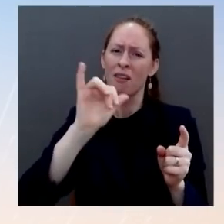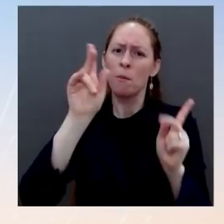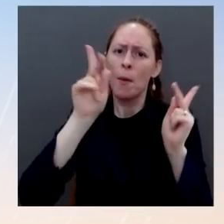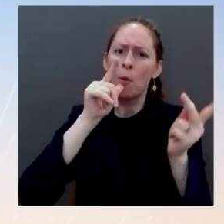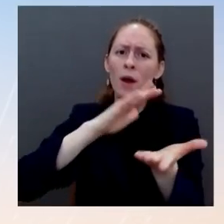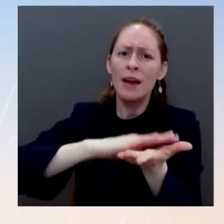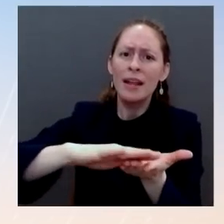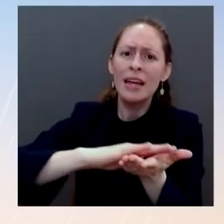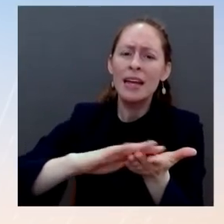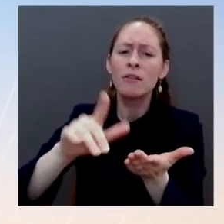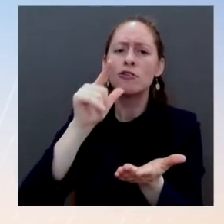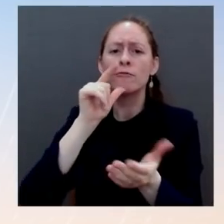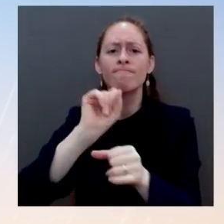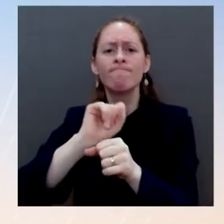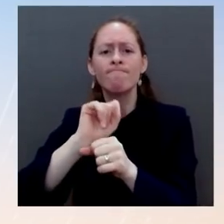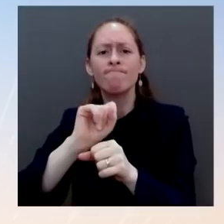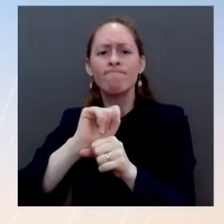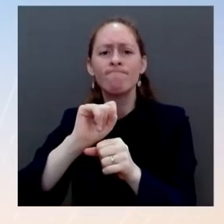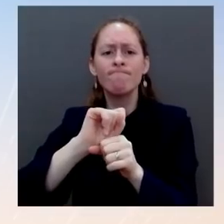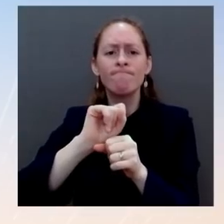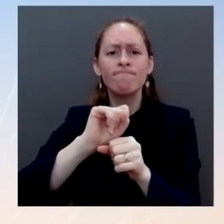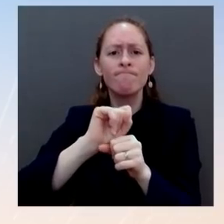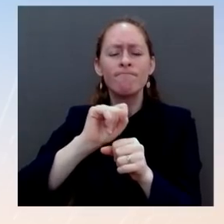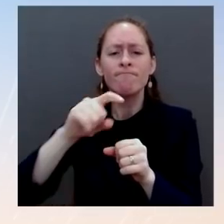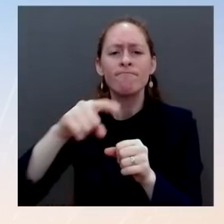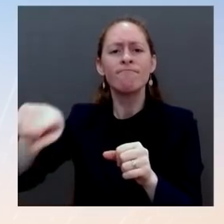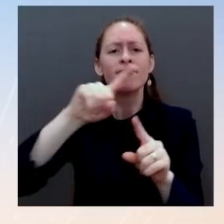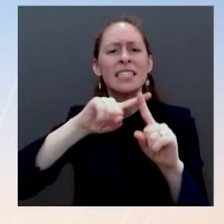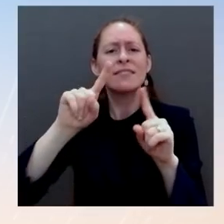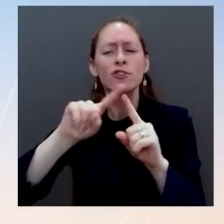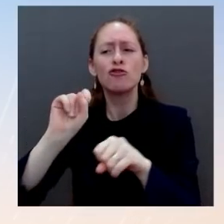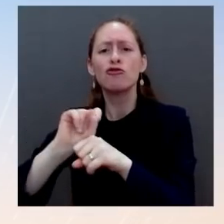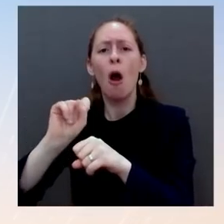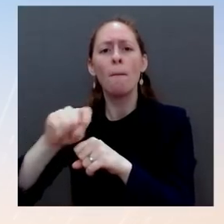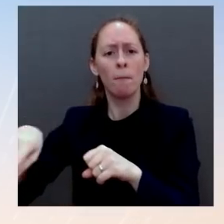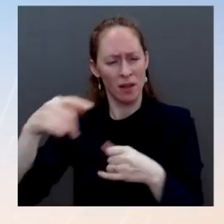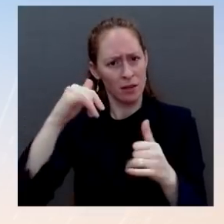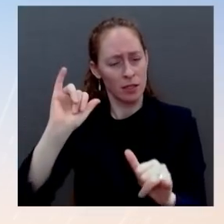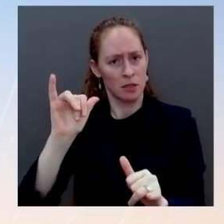who lived through this day -- journalists included -- and he talked about that in his speech today -- a year ago.